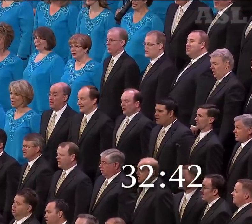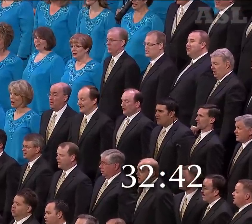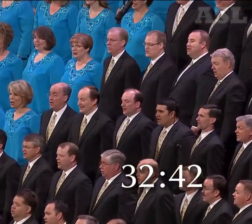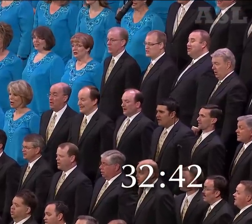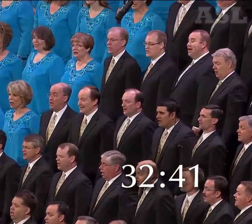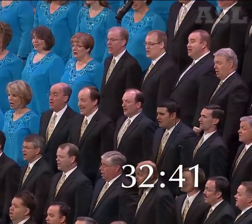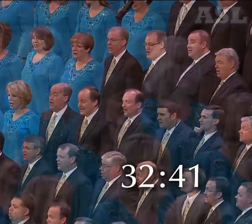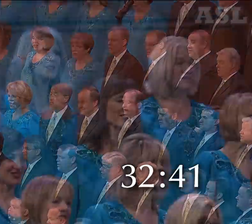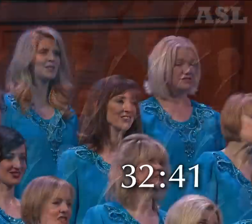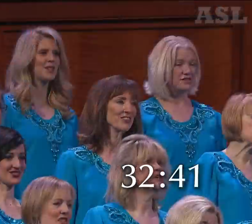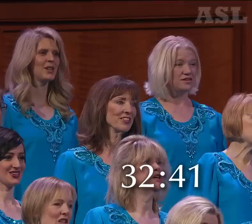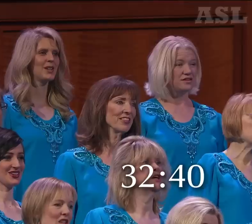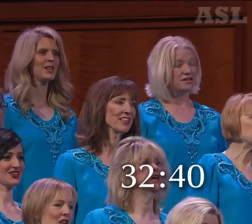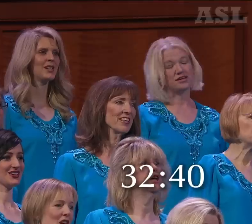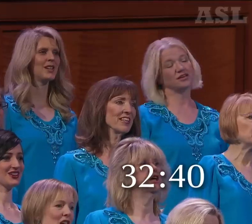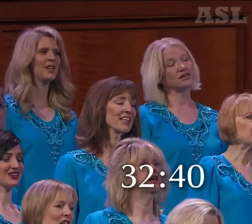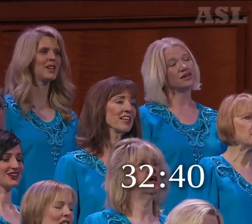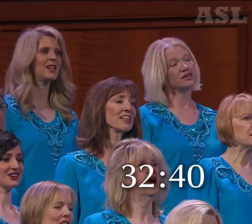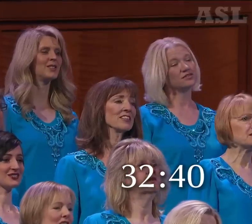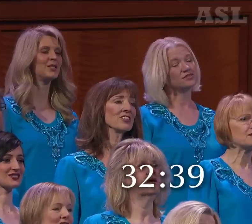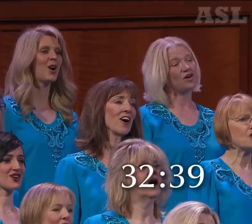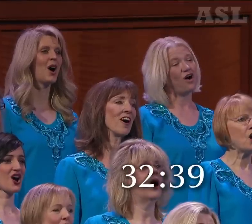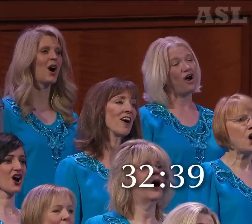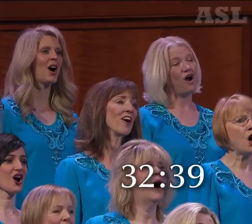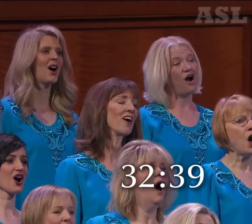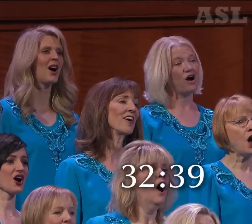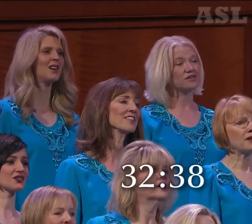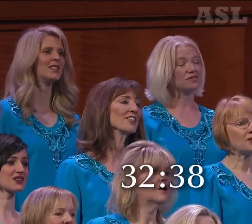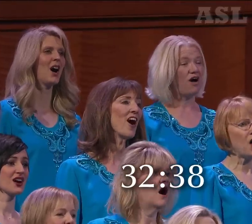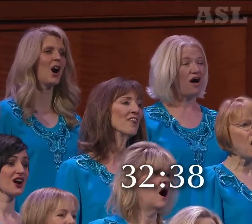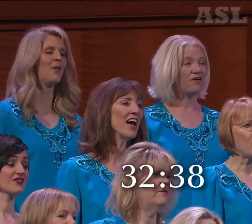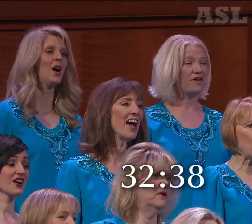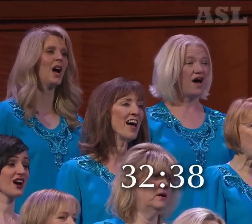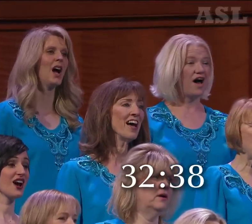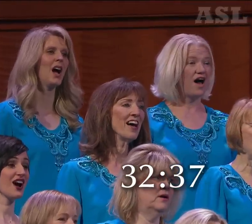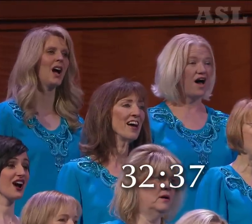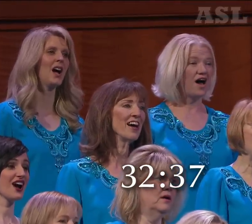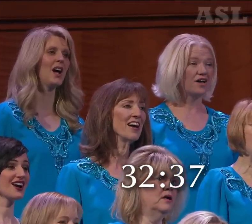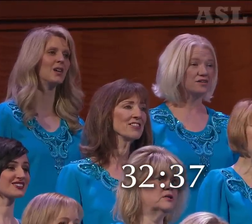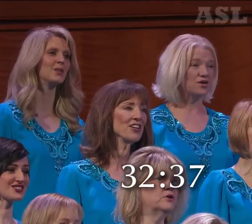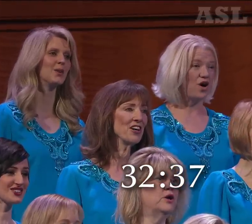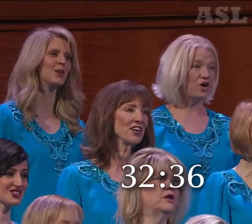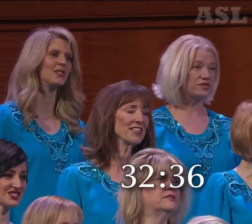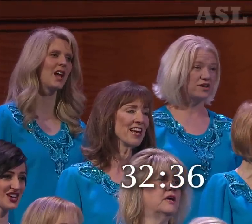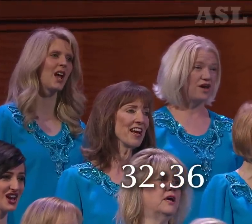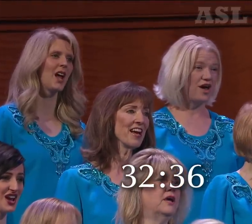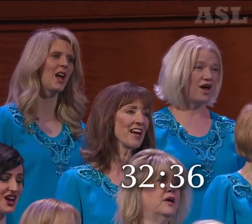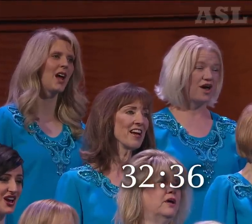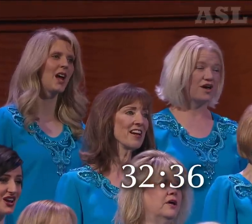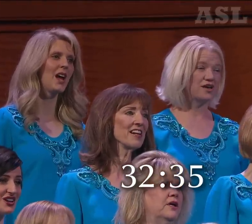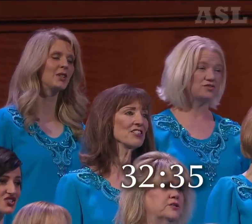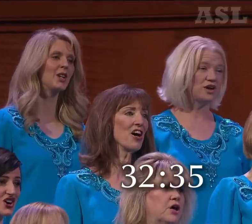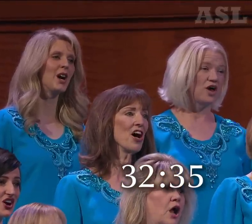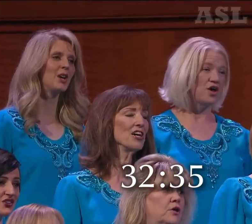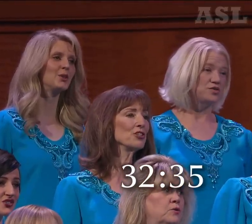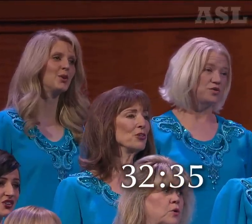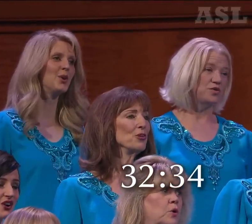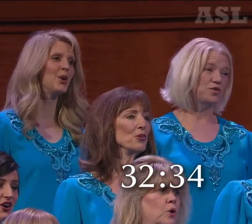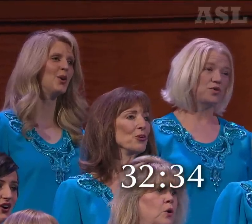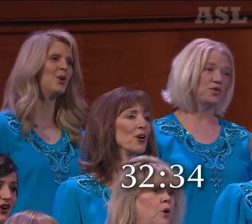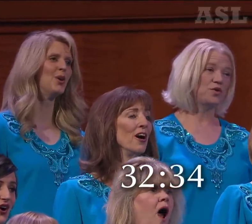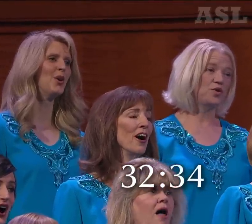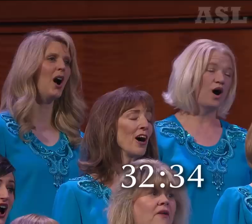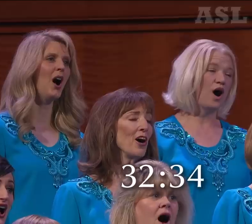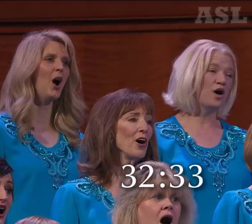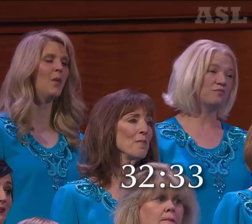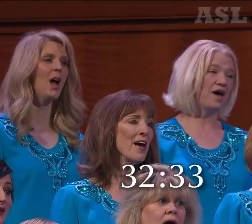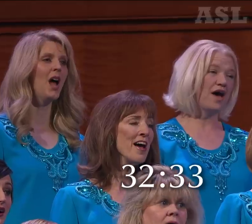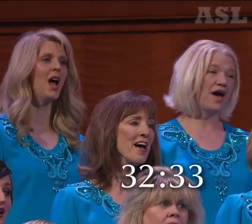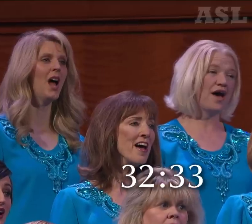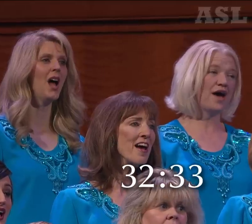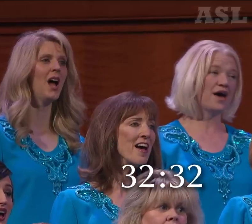CLOSED CAPTION CHANNEL